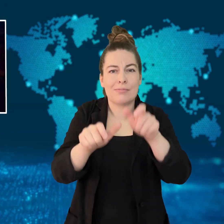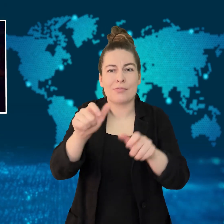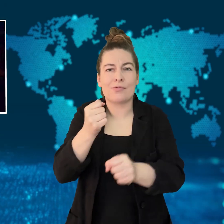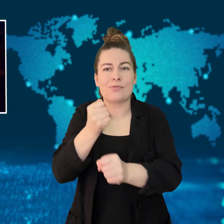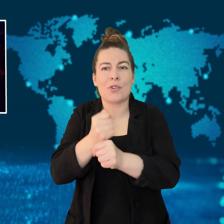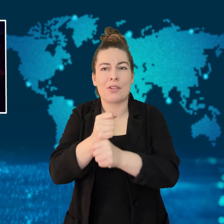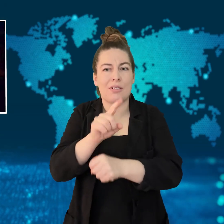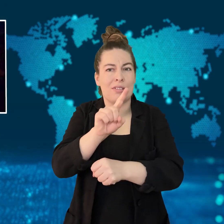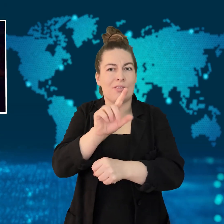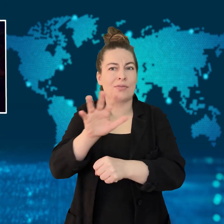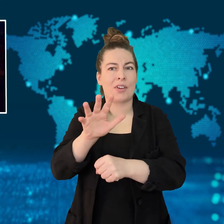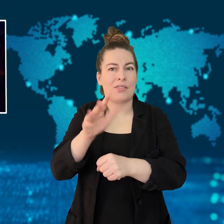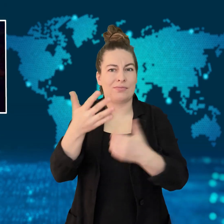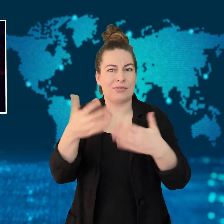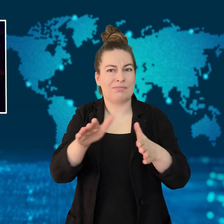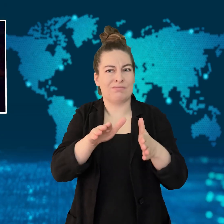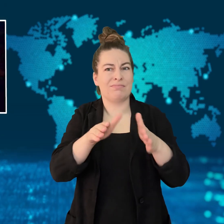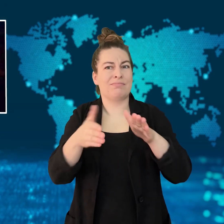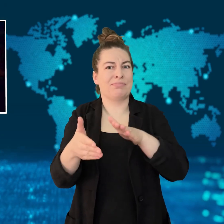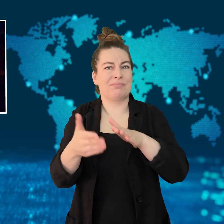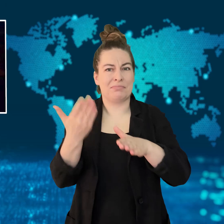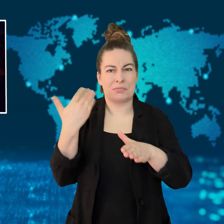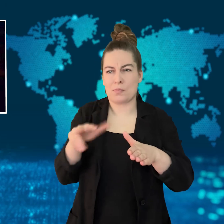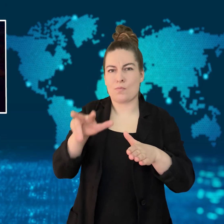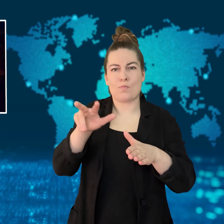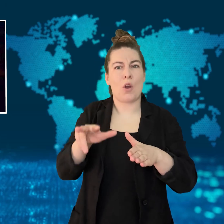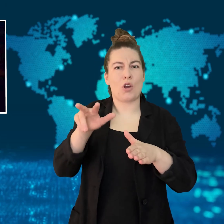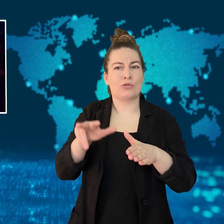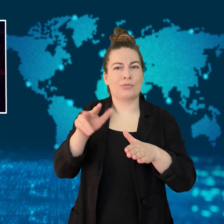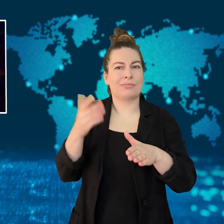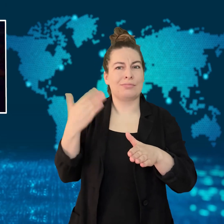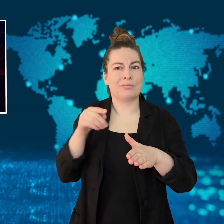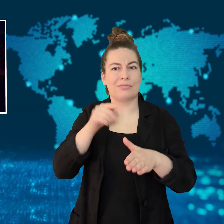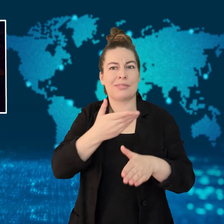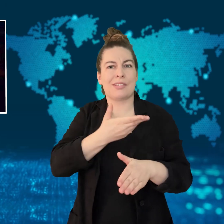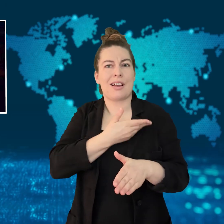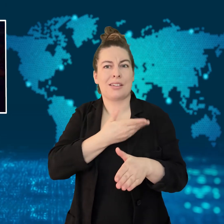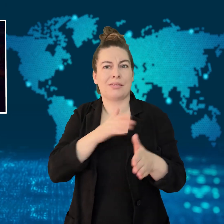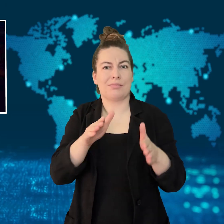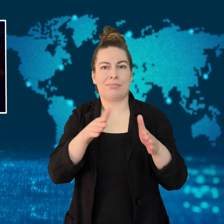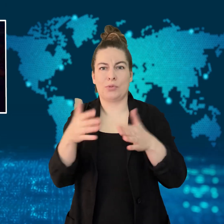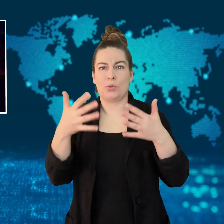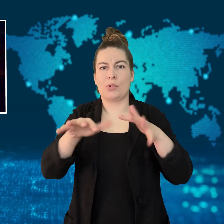in Gaza at the end of March has been strong.